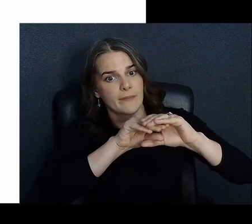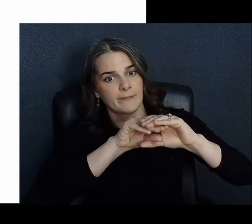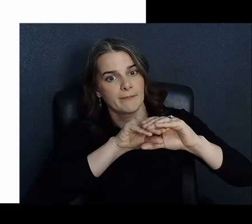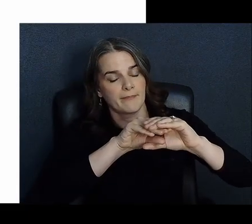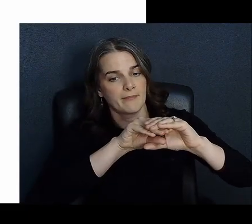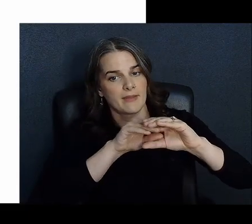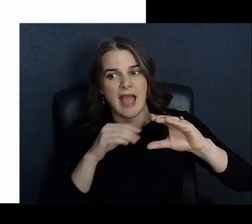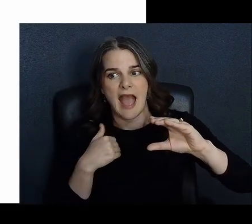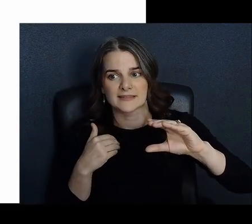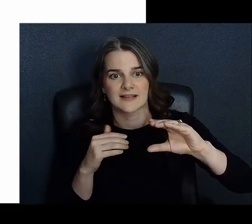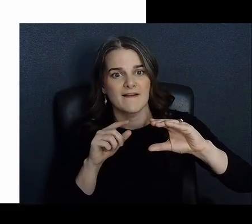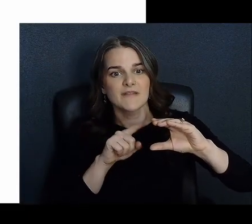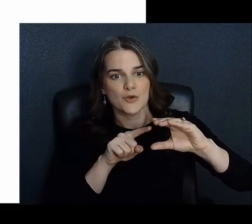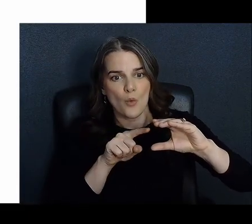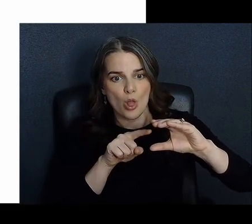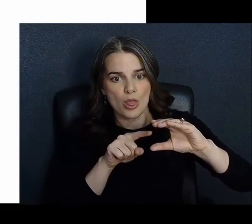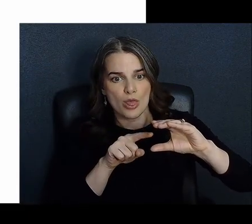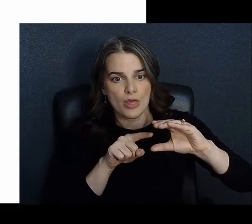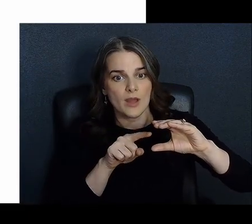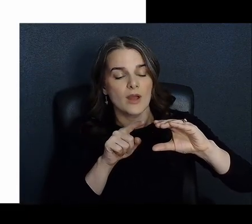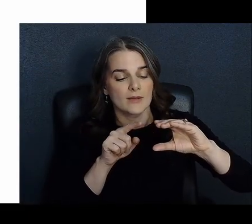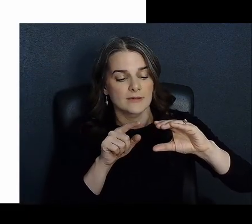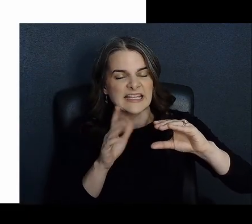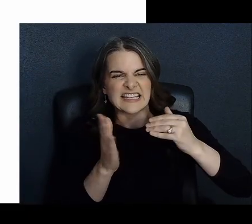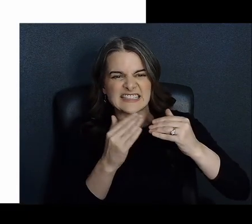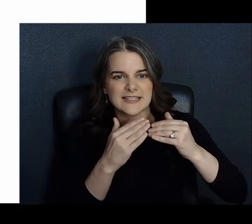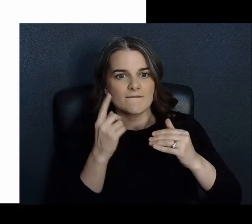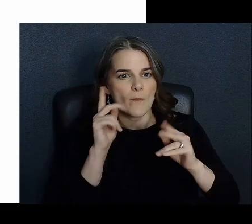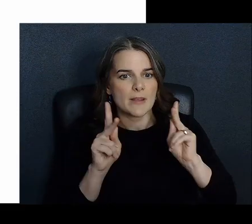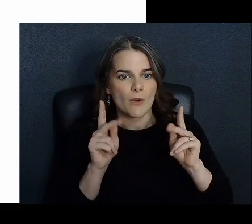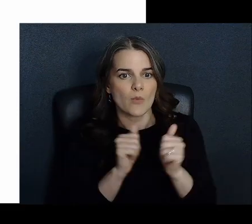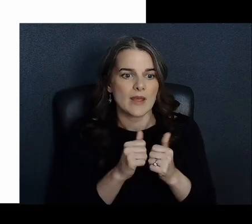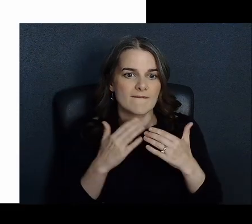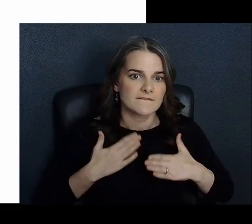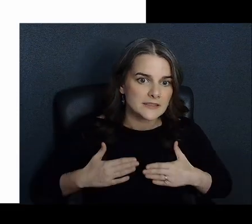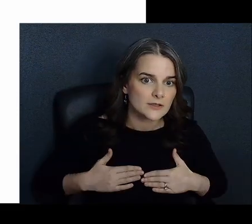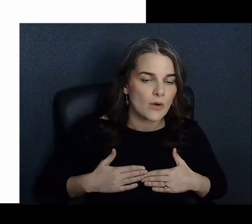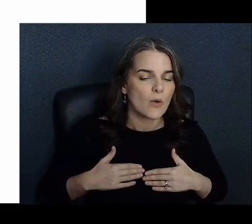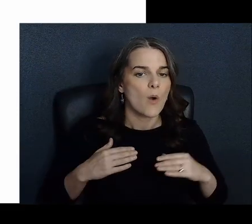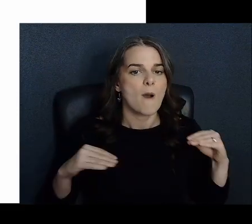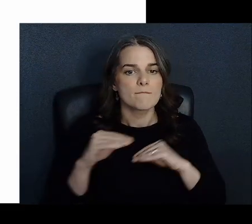hole here that persons with physical motor control disabilities or arthritis, like me, can actually